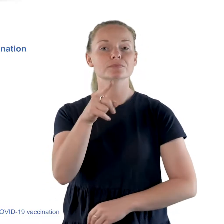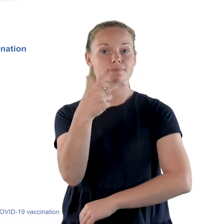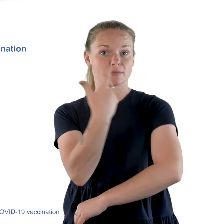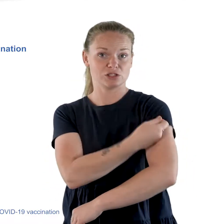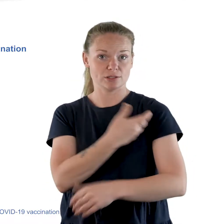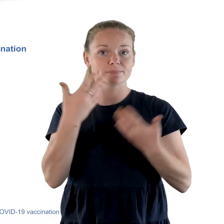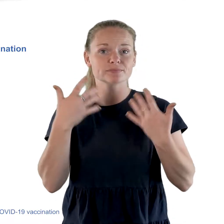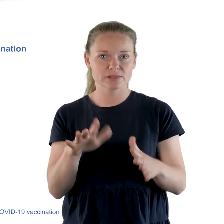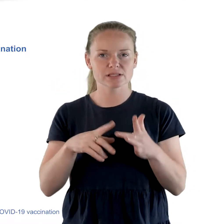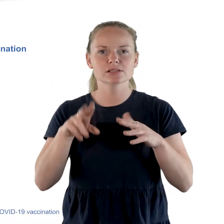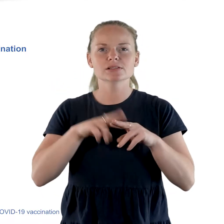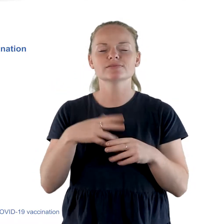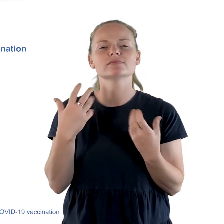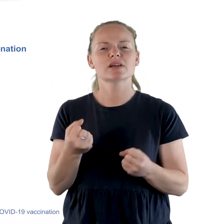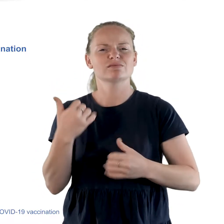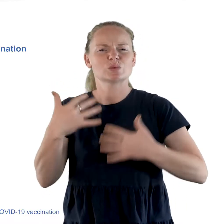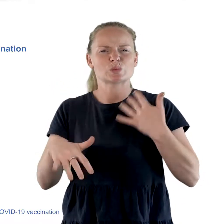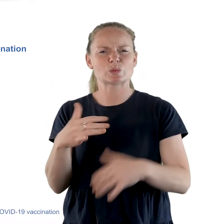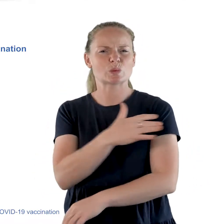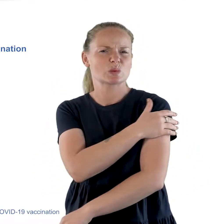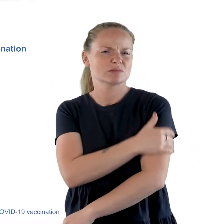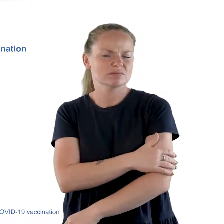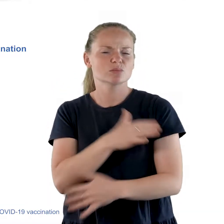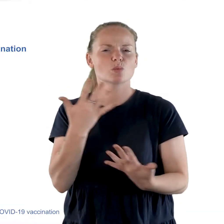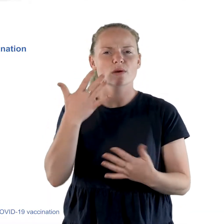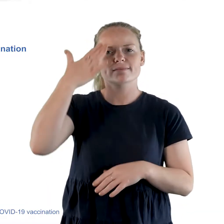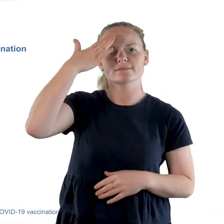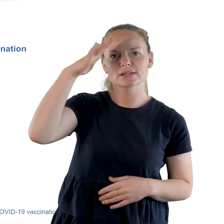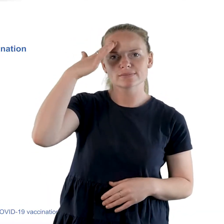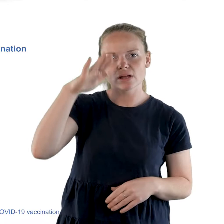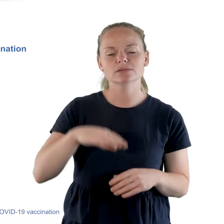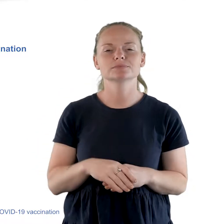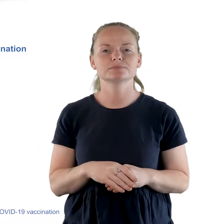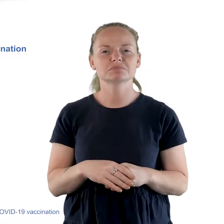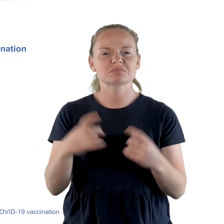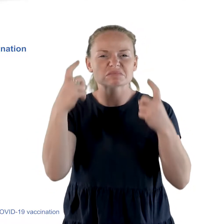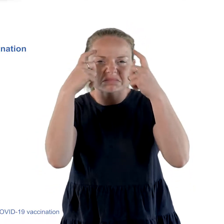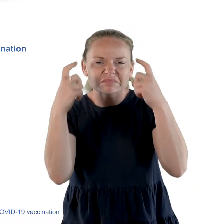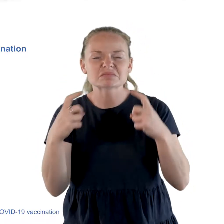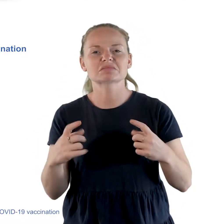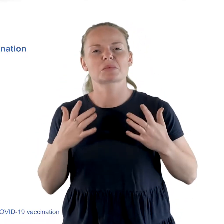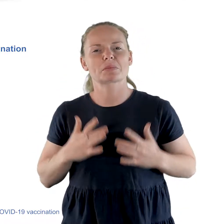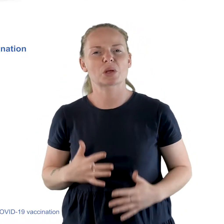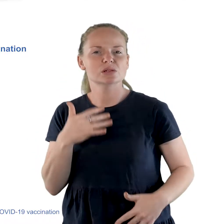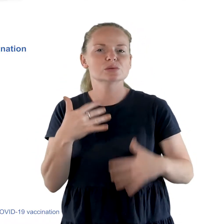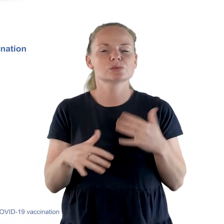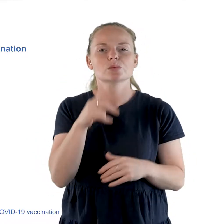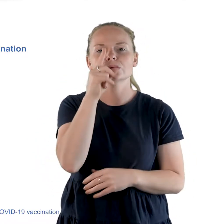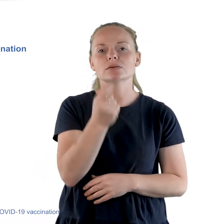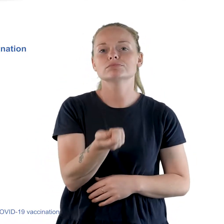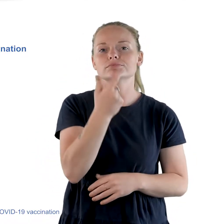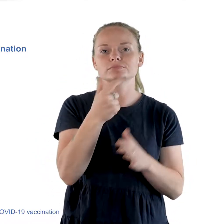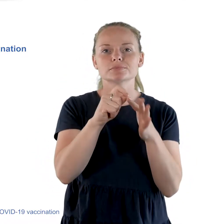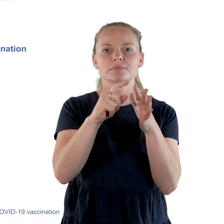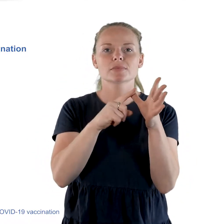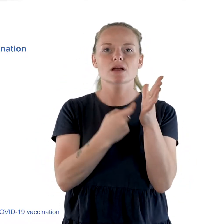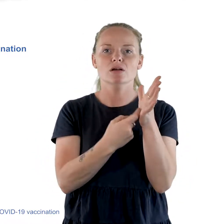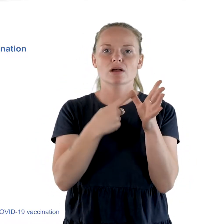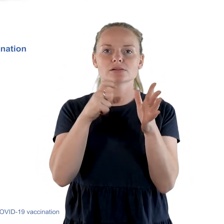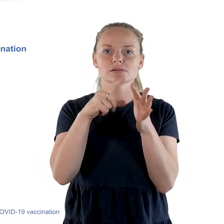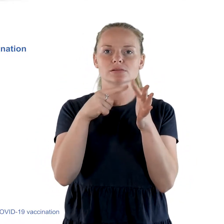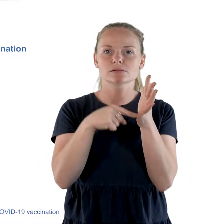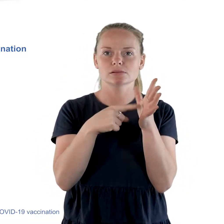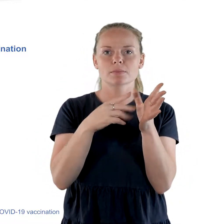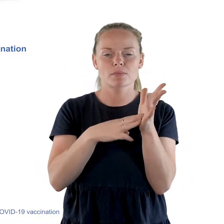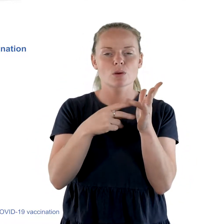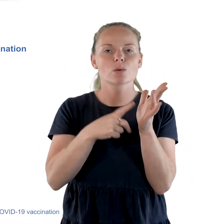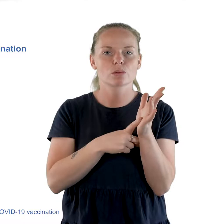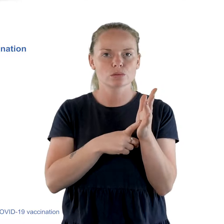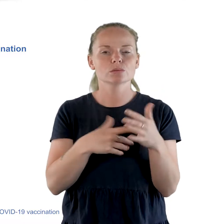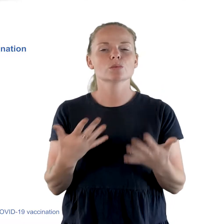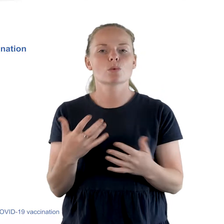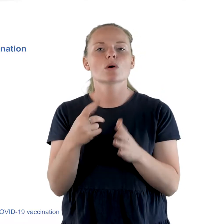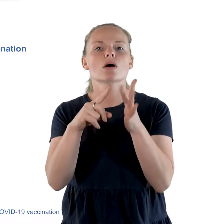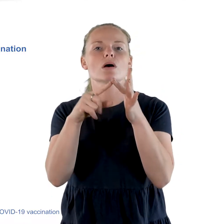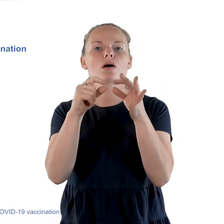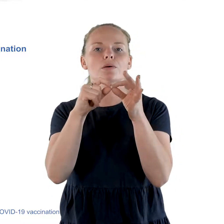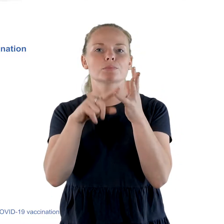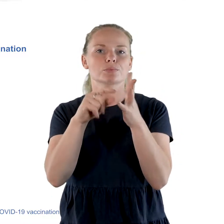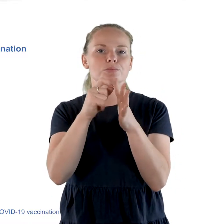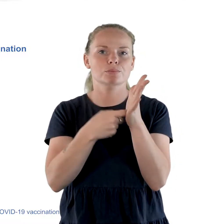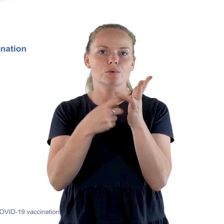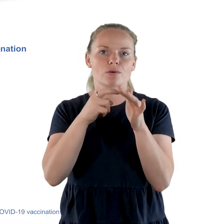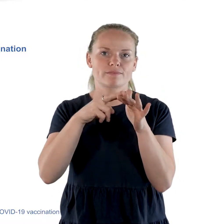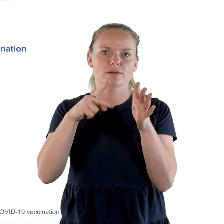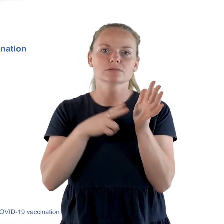If you have pain at the injection site, fever, headaches or body aches after vaccination, you can take paracetamol or ibuprofen